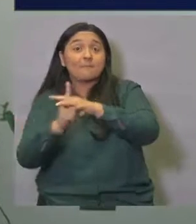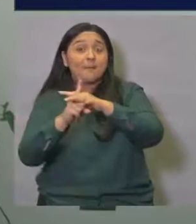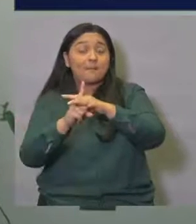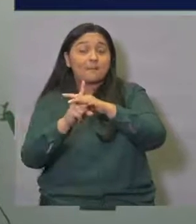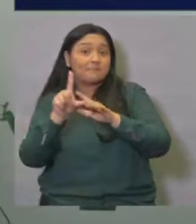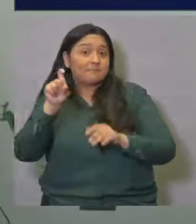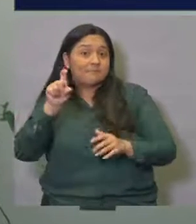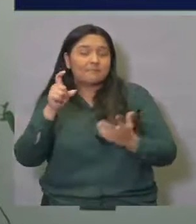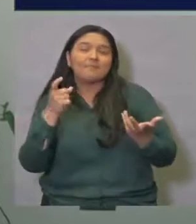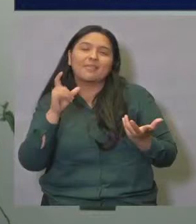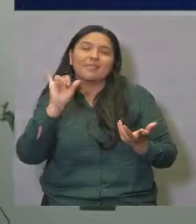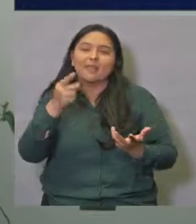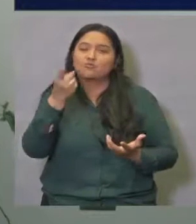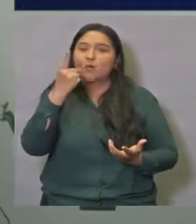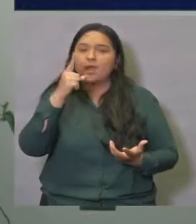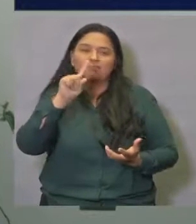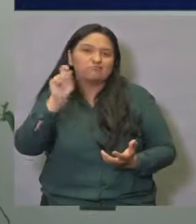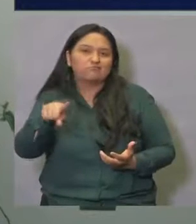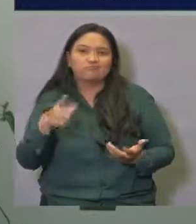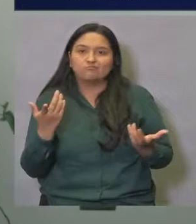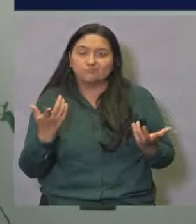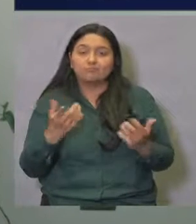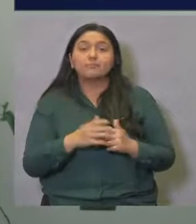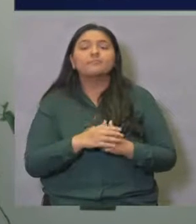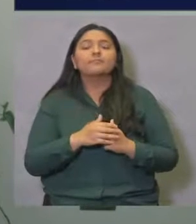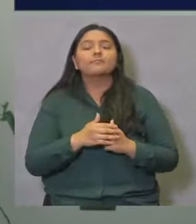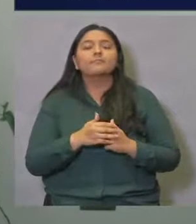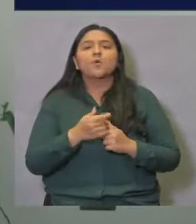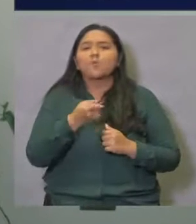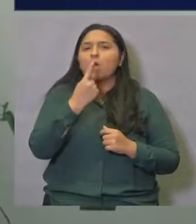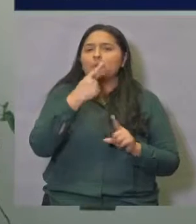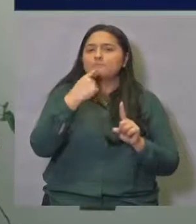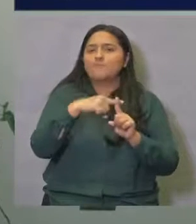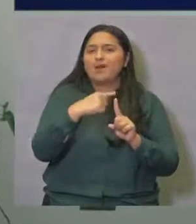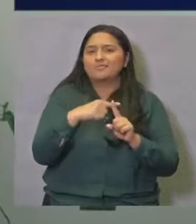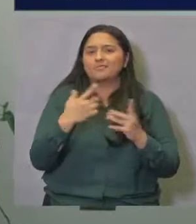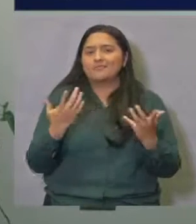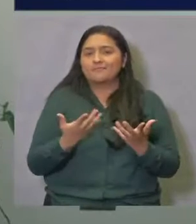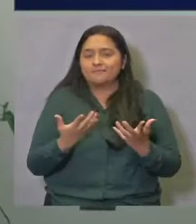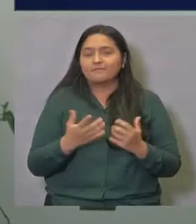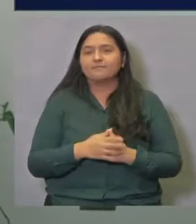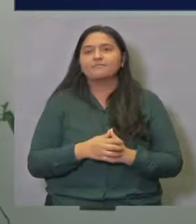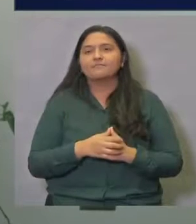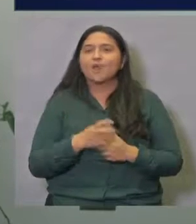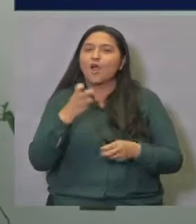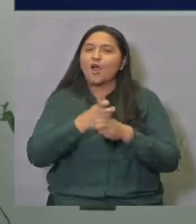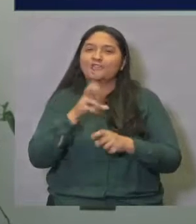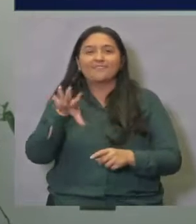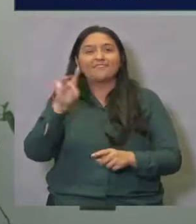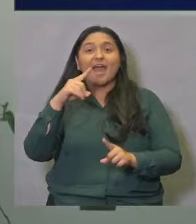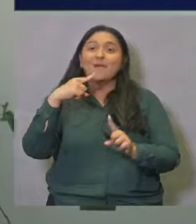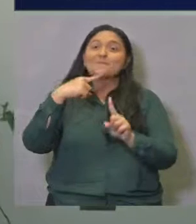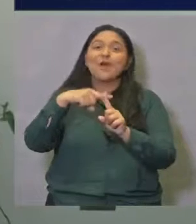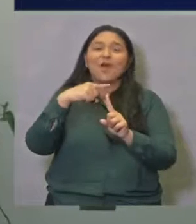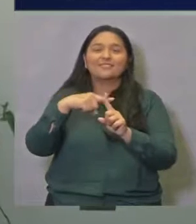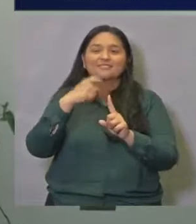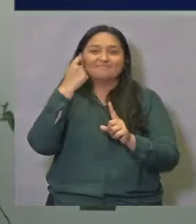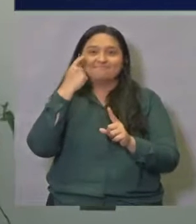I WILL SAY THE SECOND THING THAT